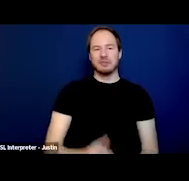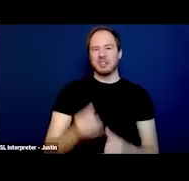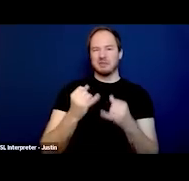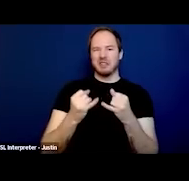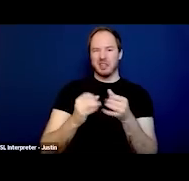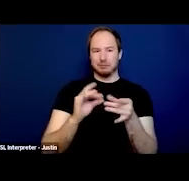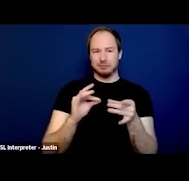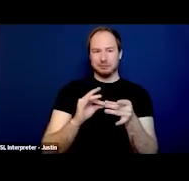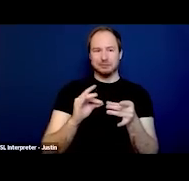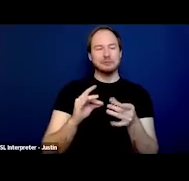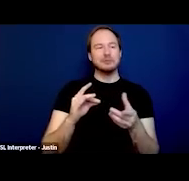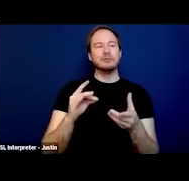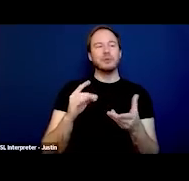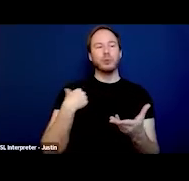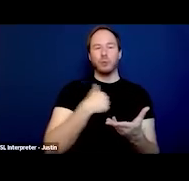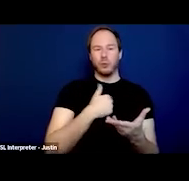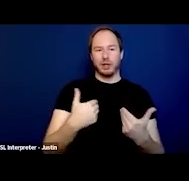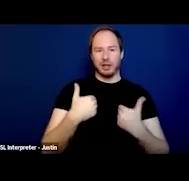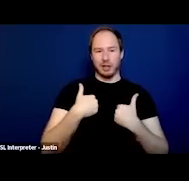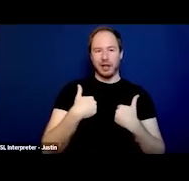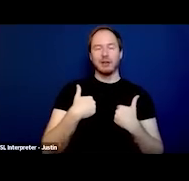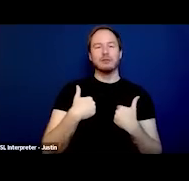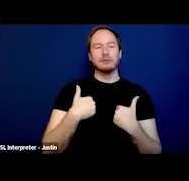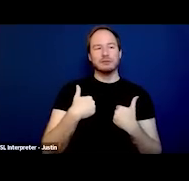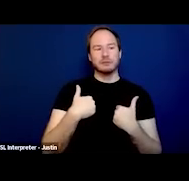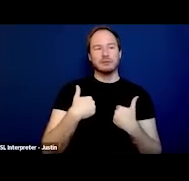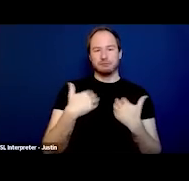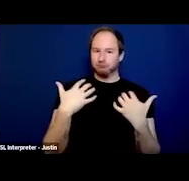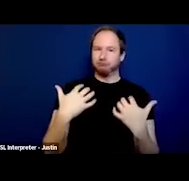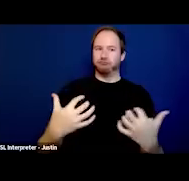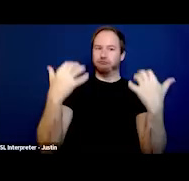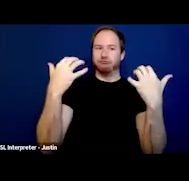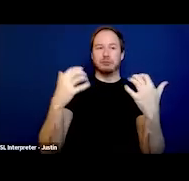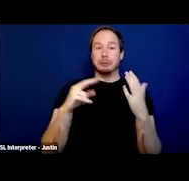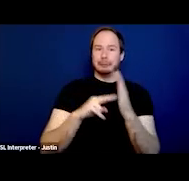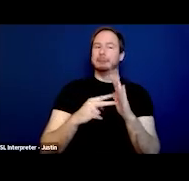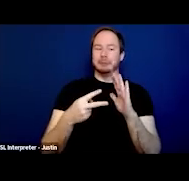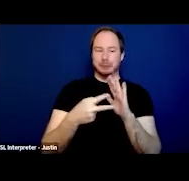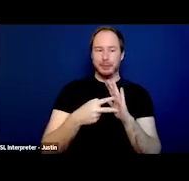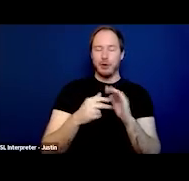We're being joined by a larger group today, so all participant lines are muted,